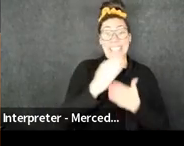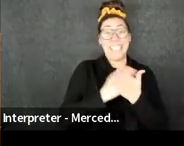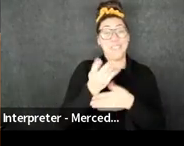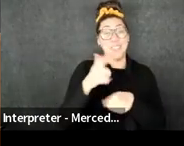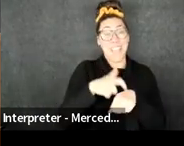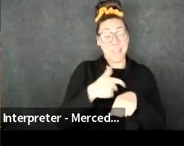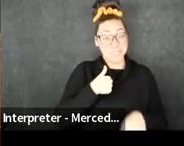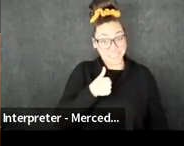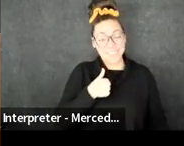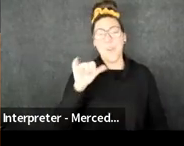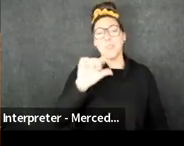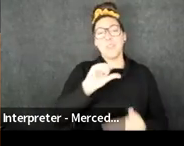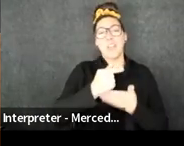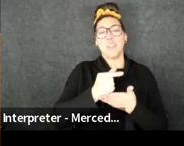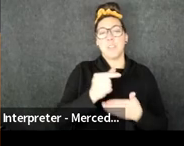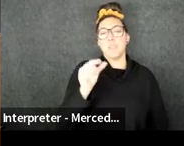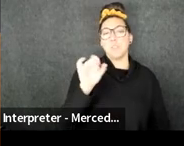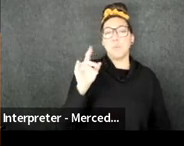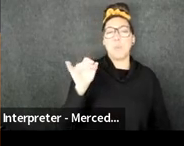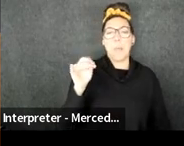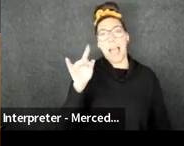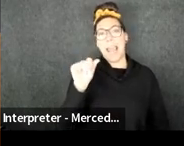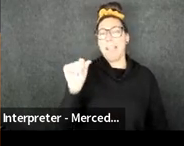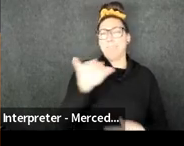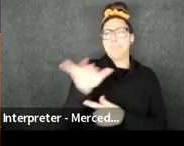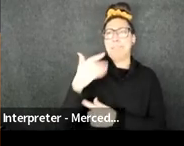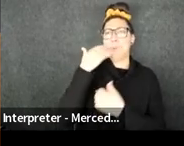and graduated Summa Cromartie in 2020 over at present Pacific